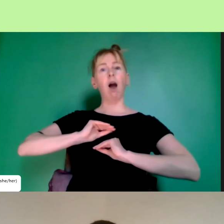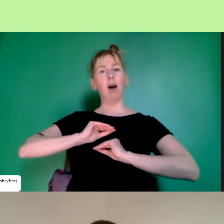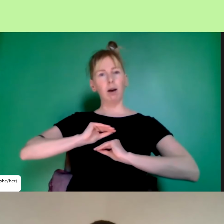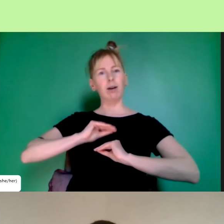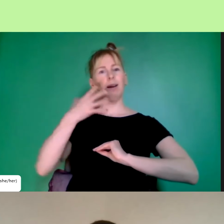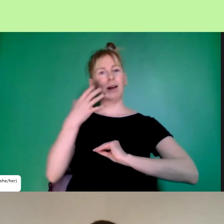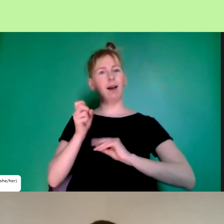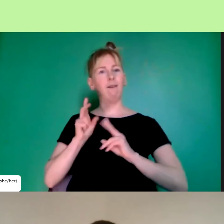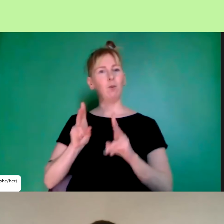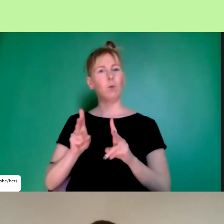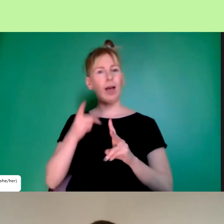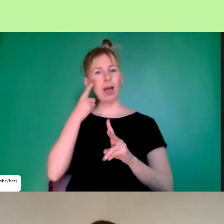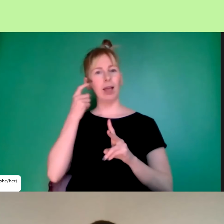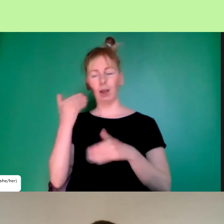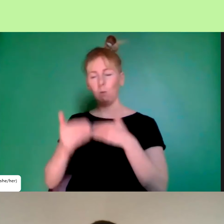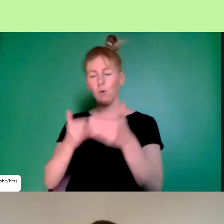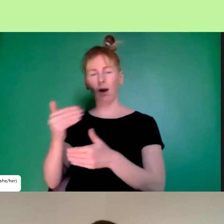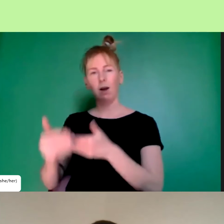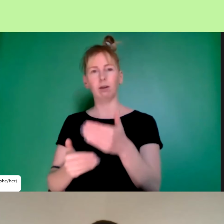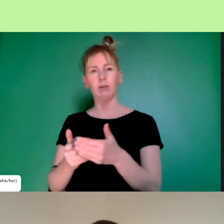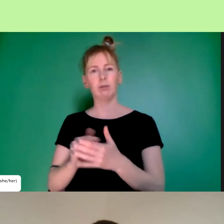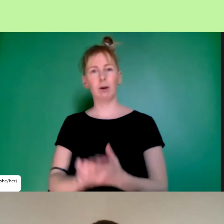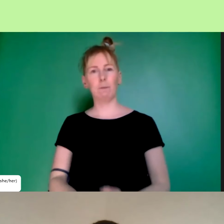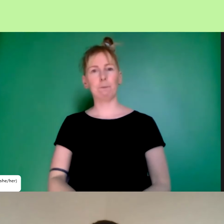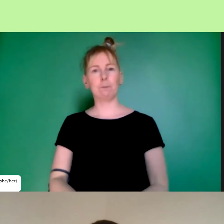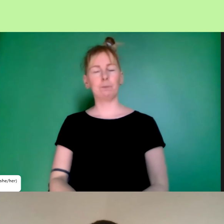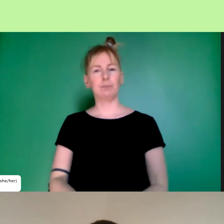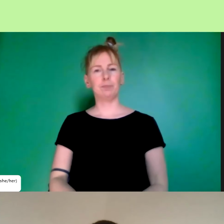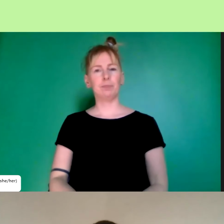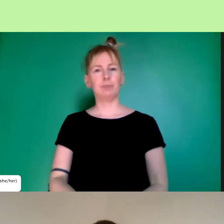working with different people, there can be a standardised thing of like, this is where I